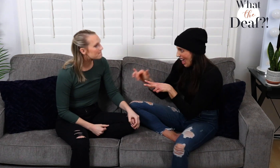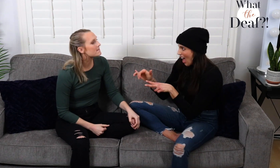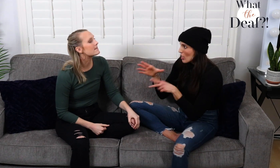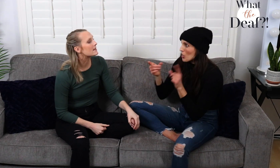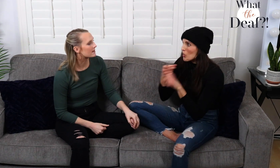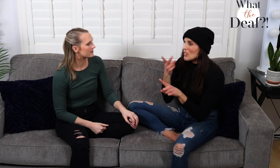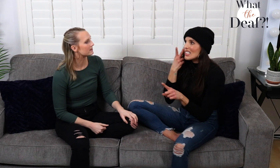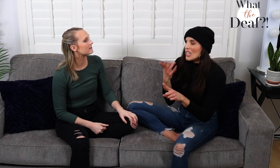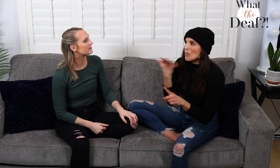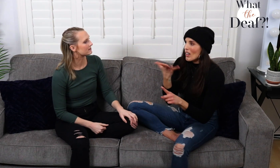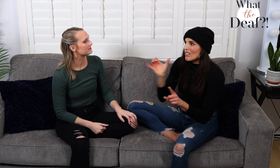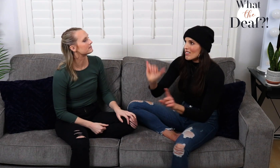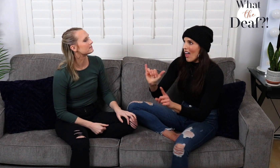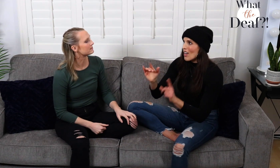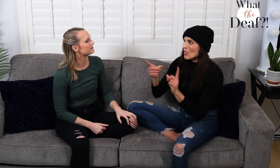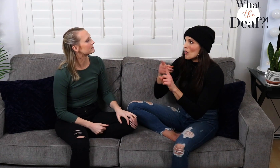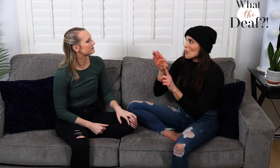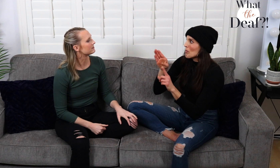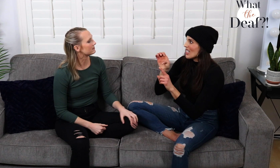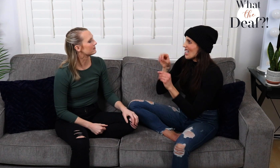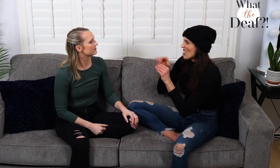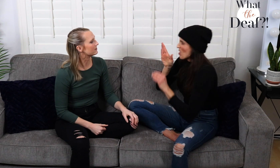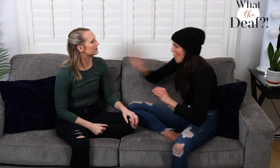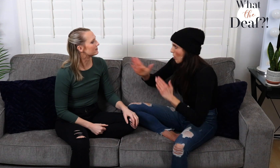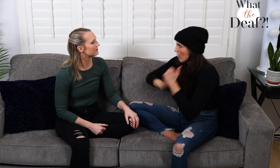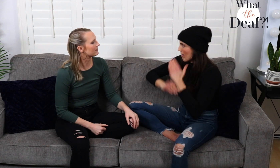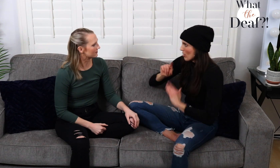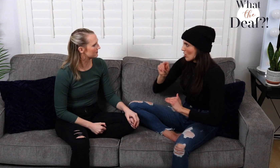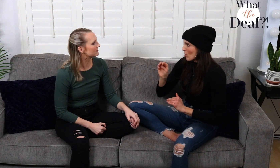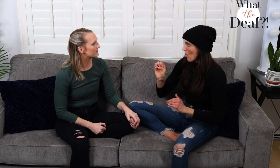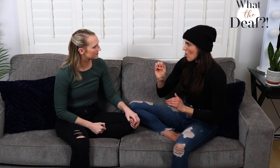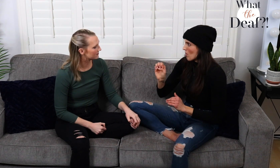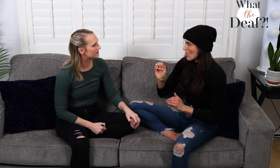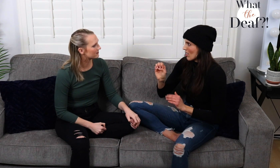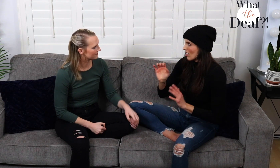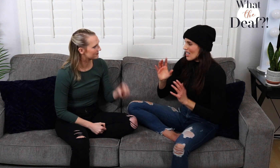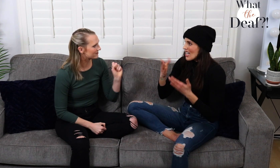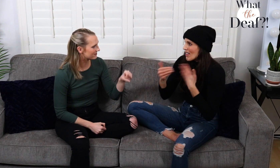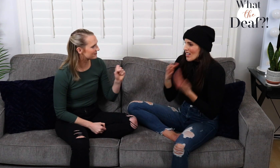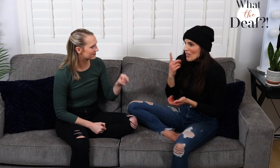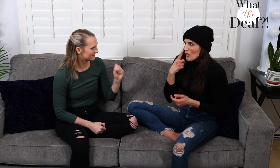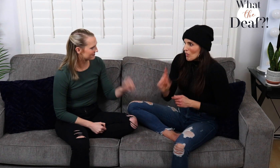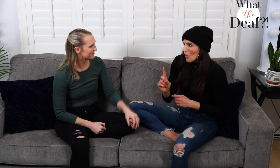you and to see what it's like for you to be in your comfort zone. Even if it was only for